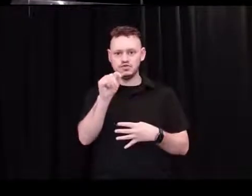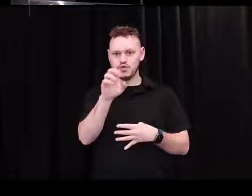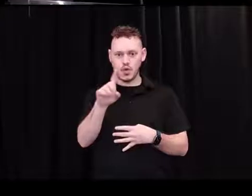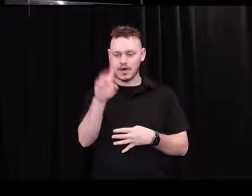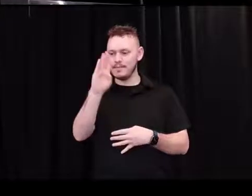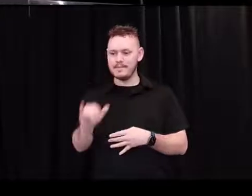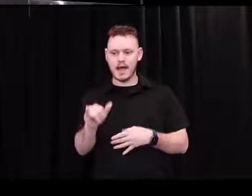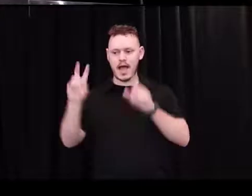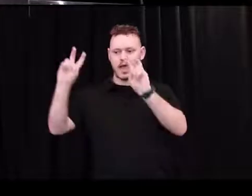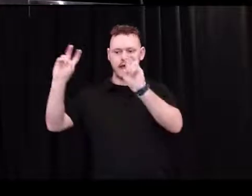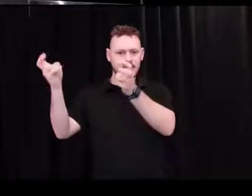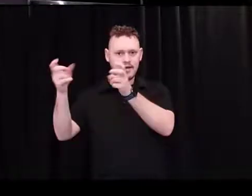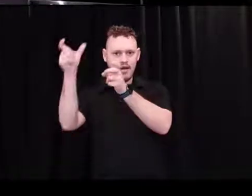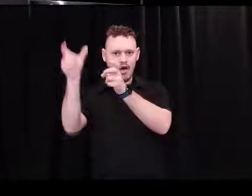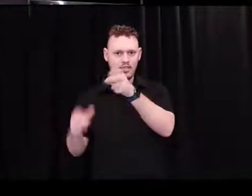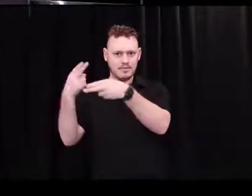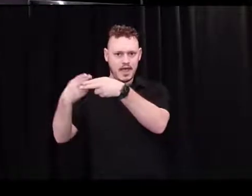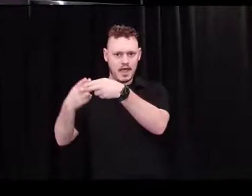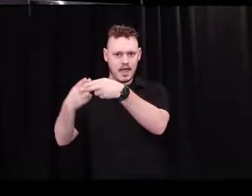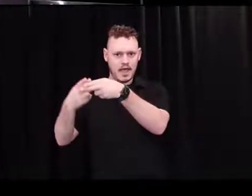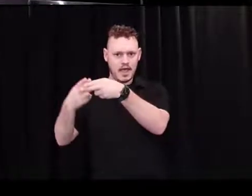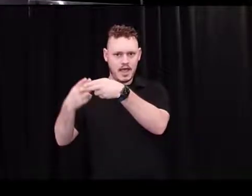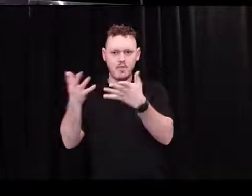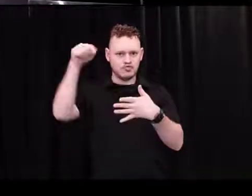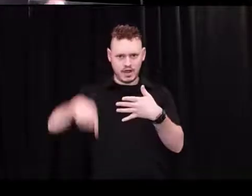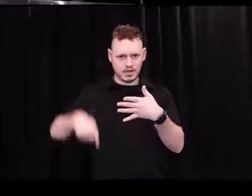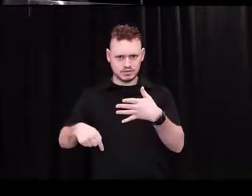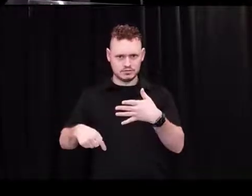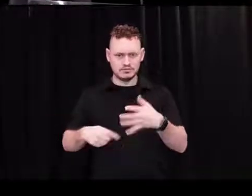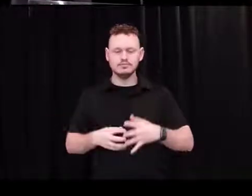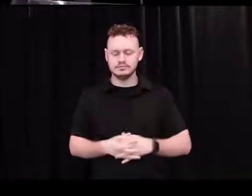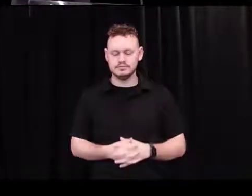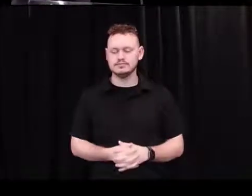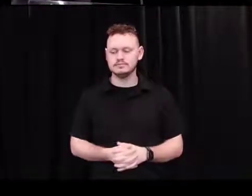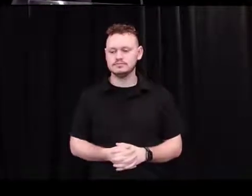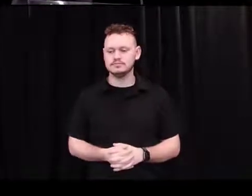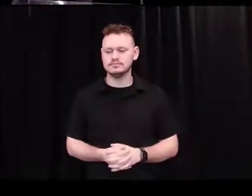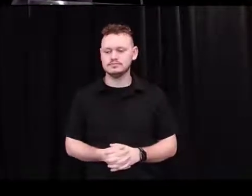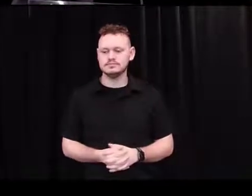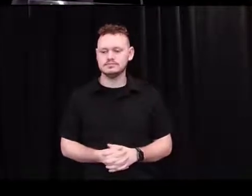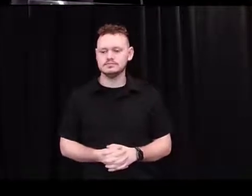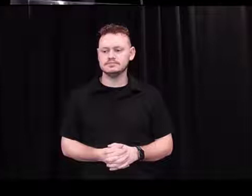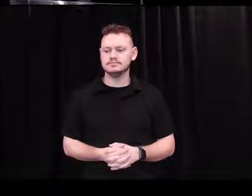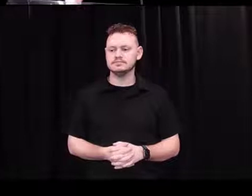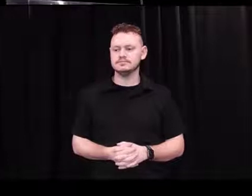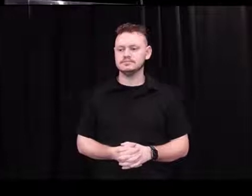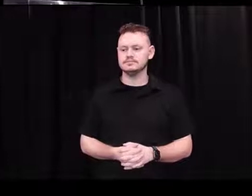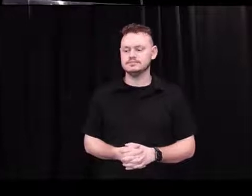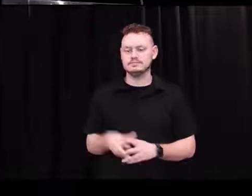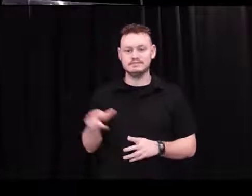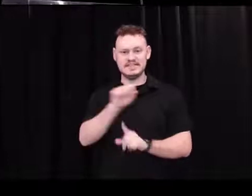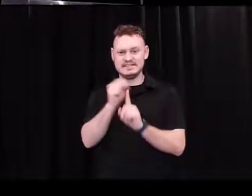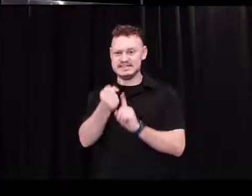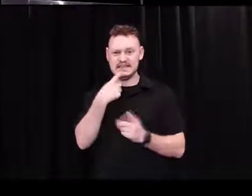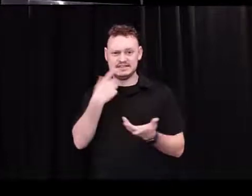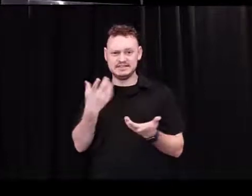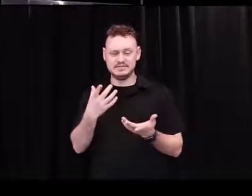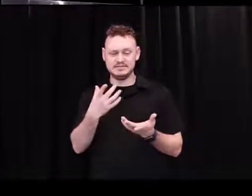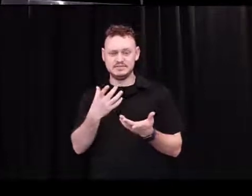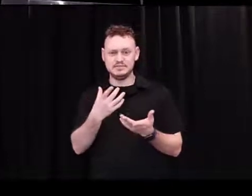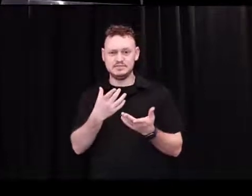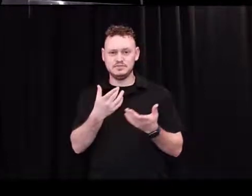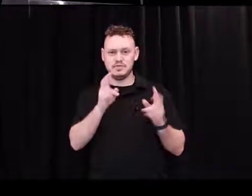is and what the direction is. So in this case, it's saying sorted by email descending. If we